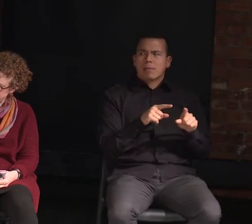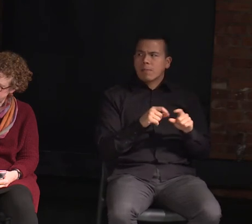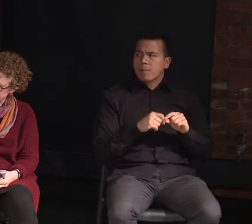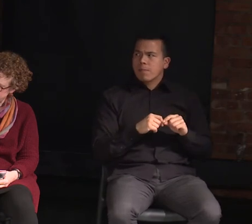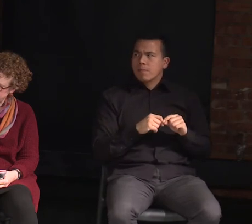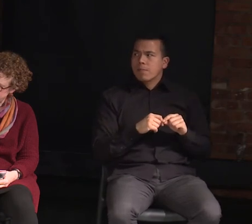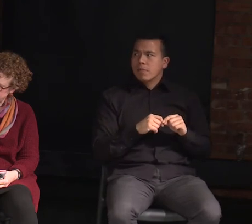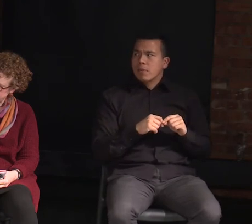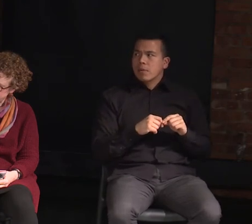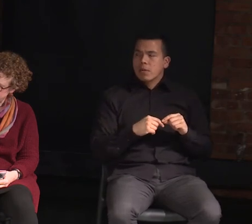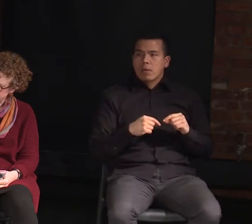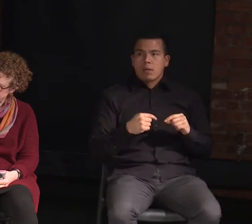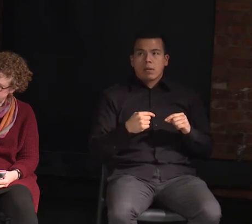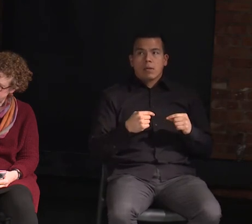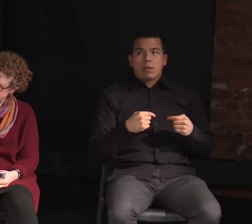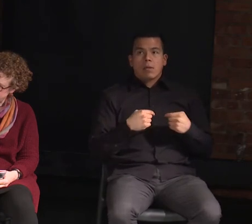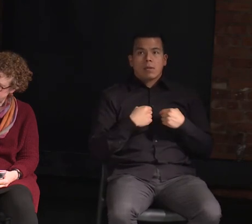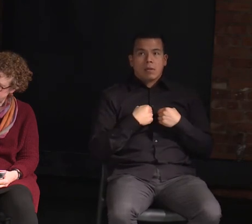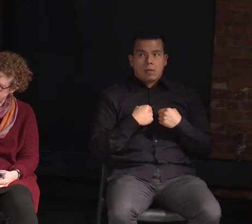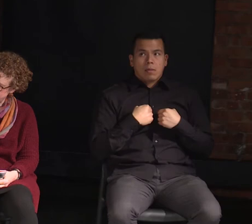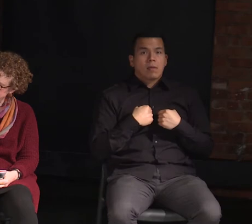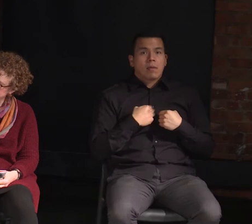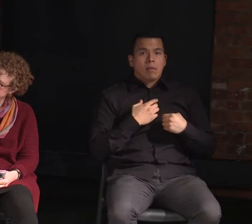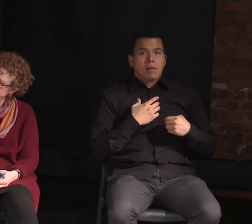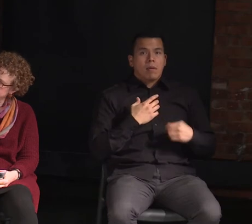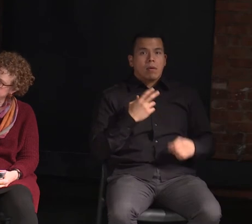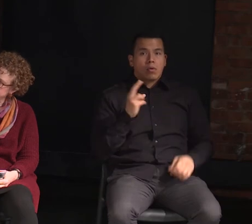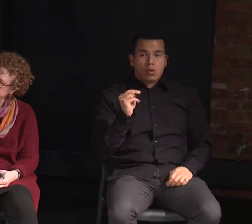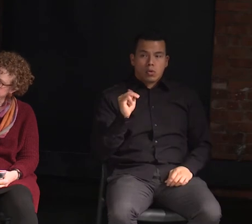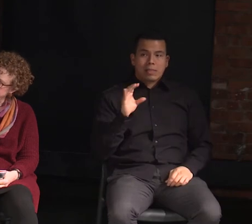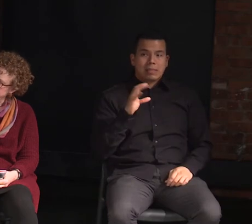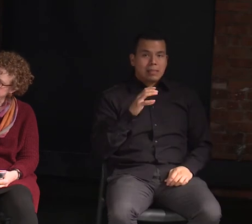I'm heartened to see that the City Council is moving on this front, that the new leader